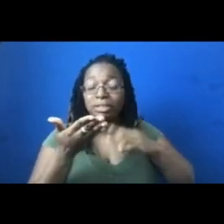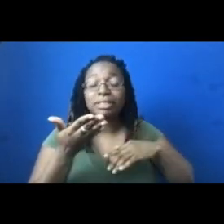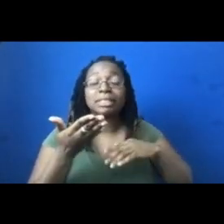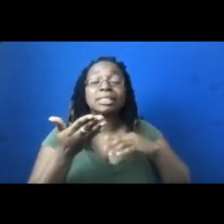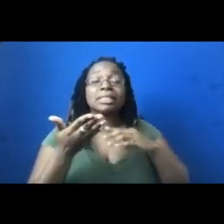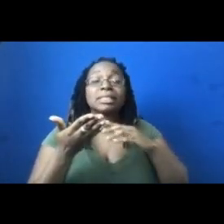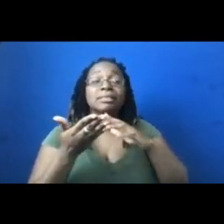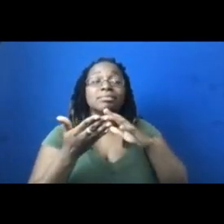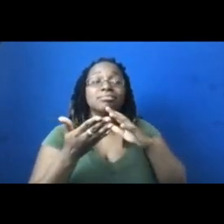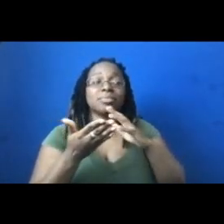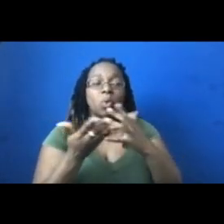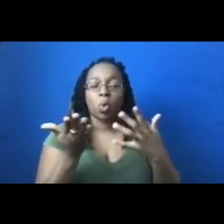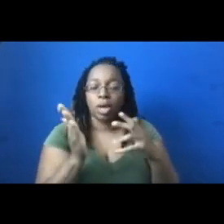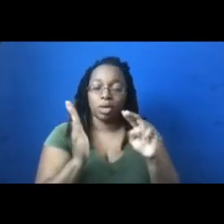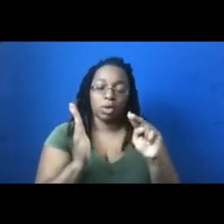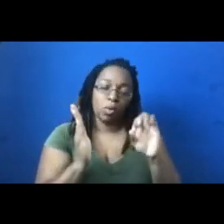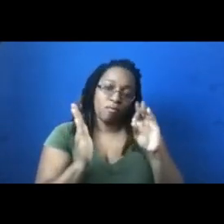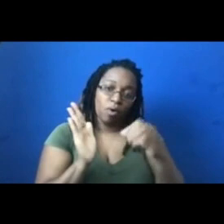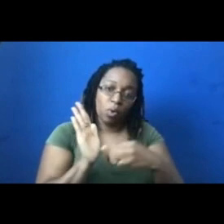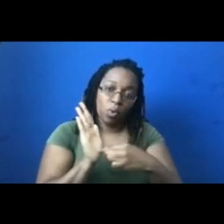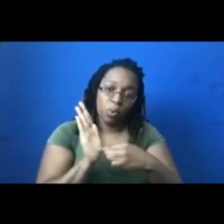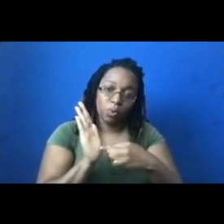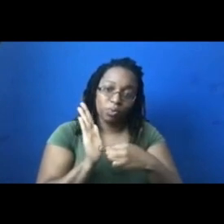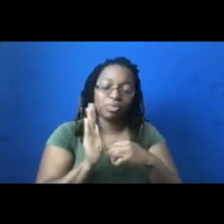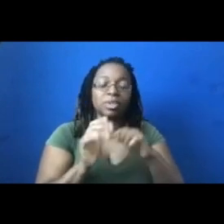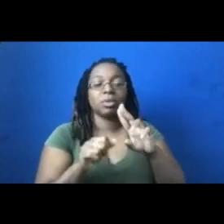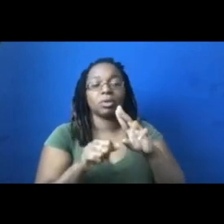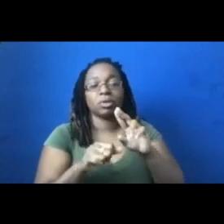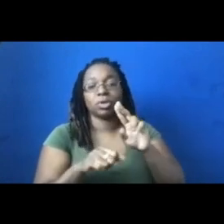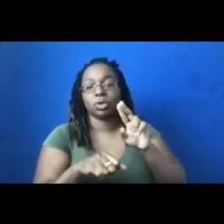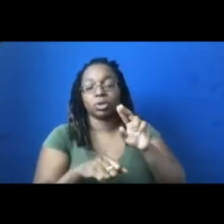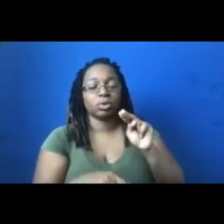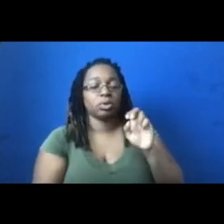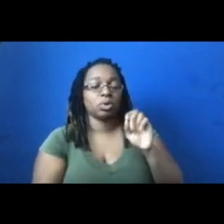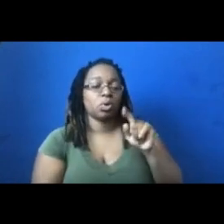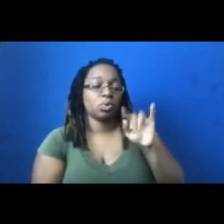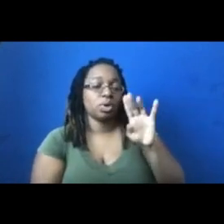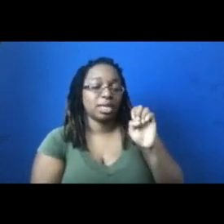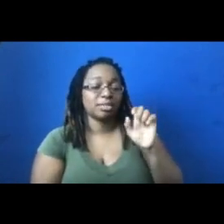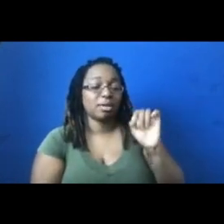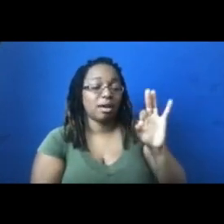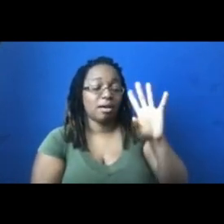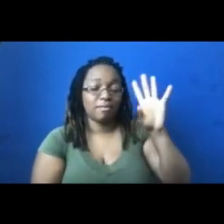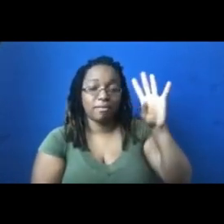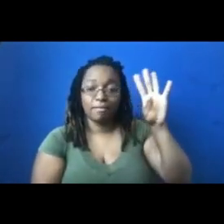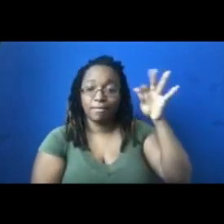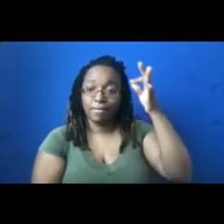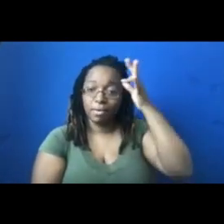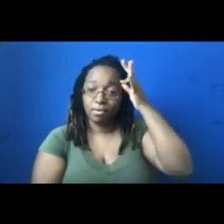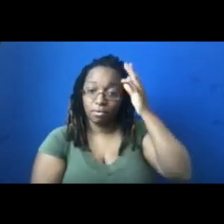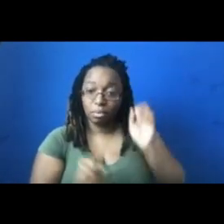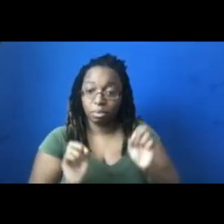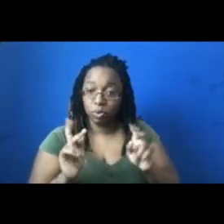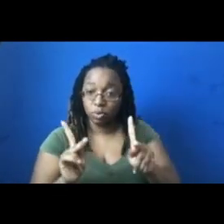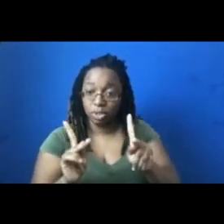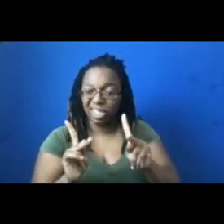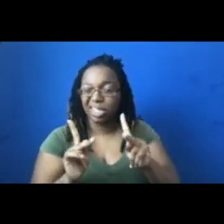NOFA, the notice of federal opportunity. And I will refer